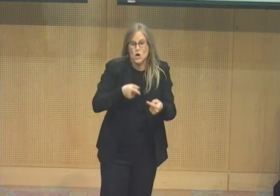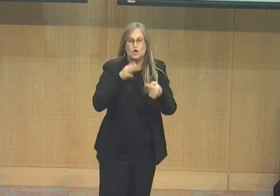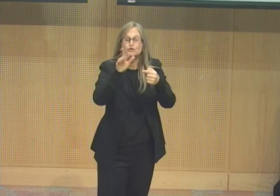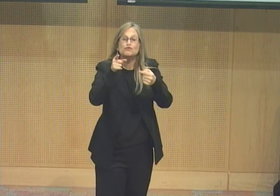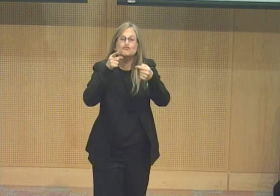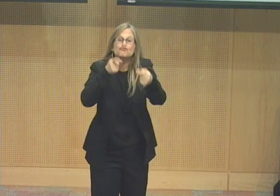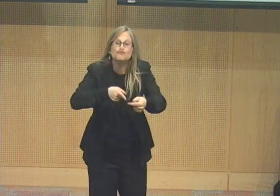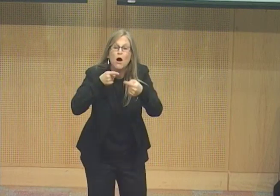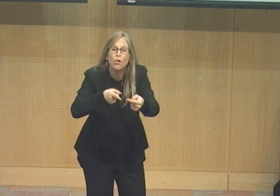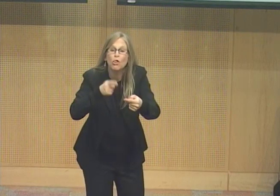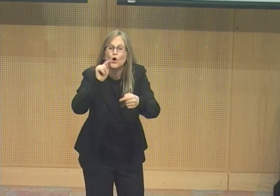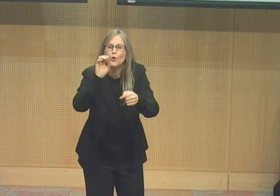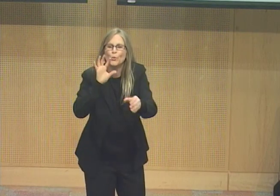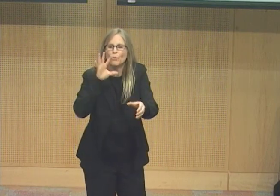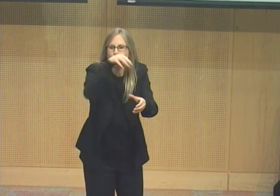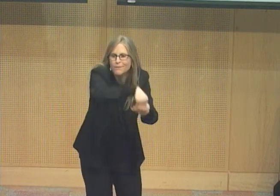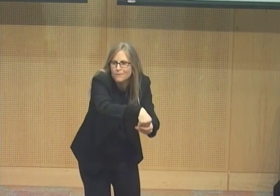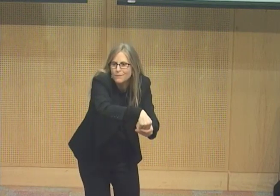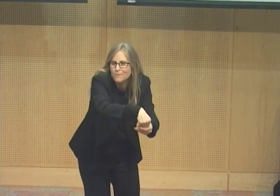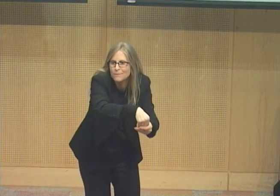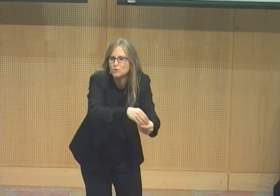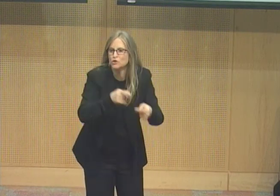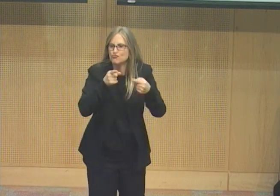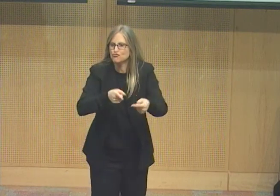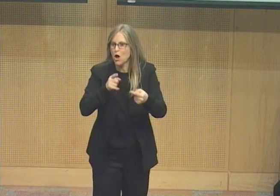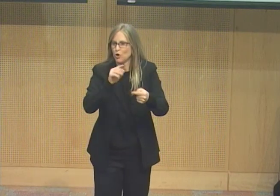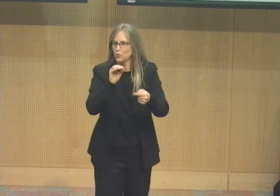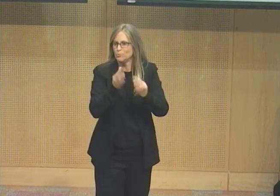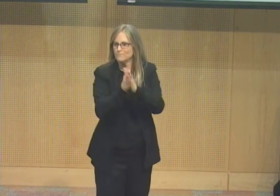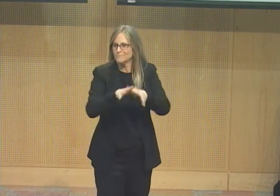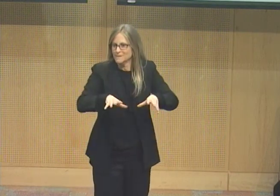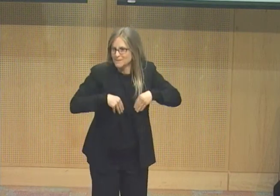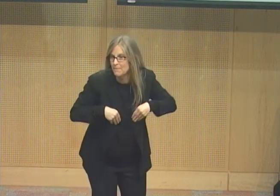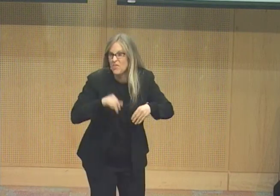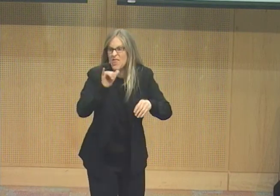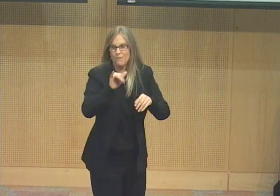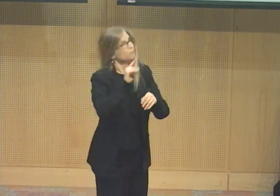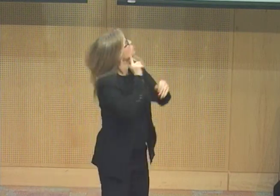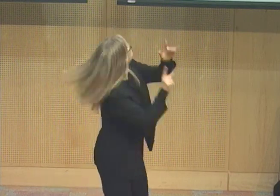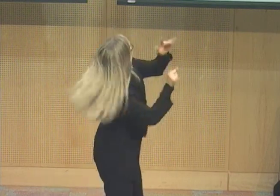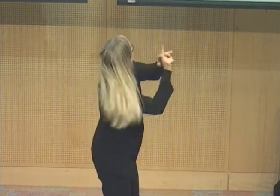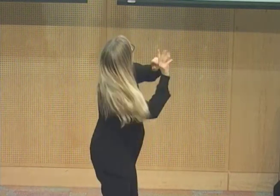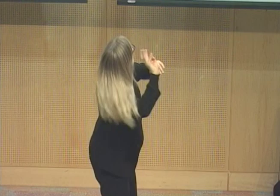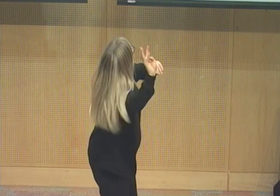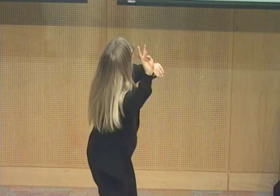Then there's the word "struggle." "Struggle to integrate," "struggle to accept."